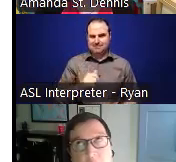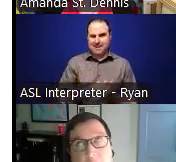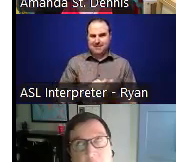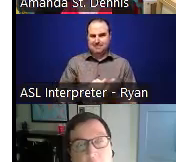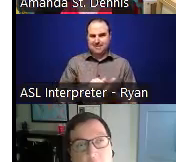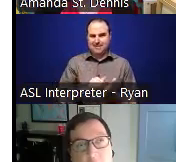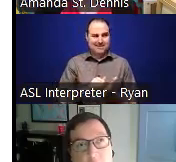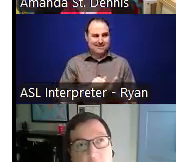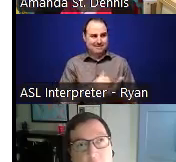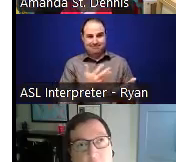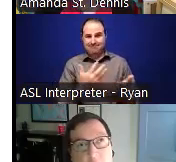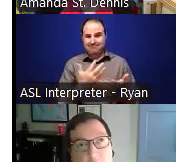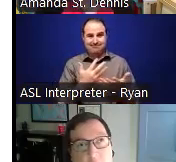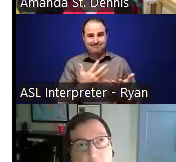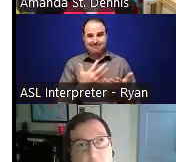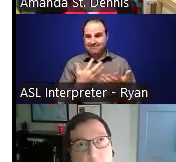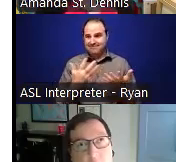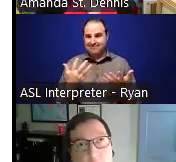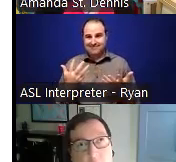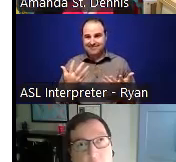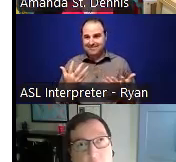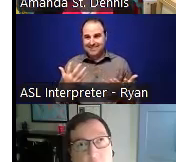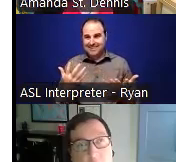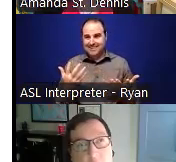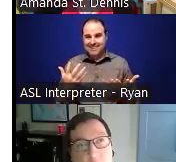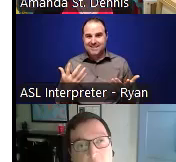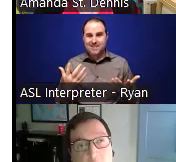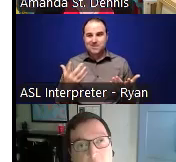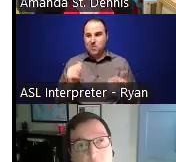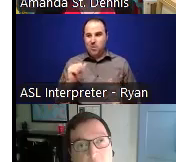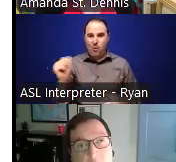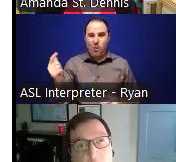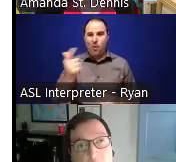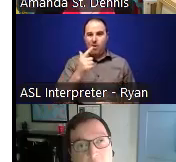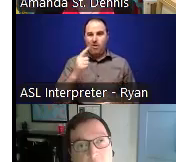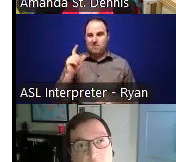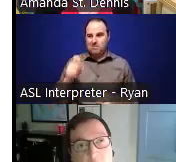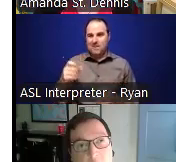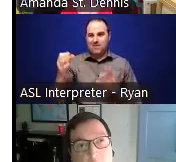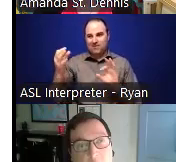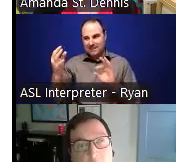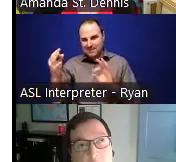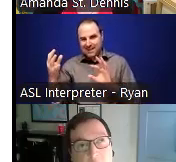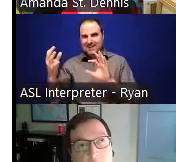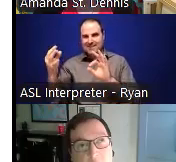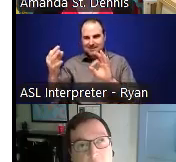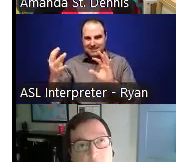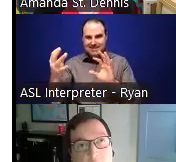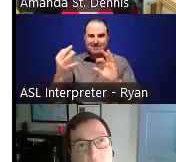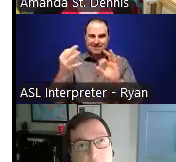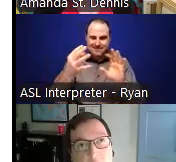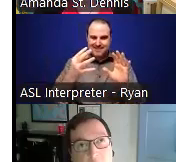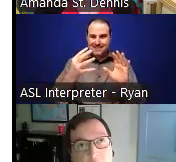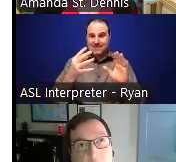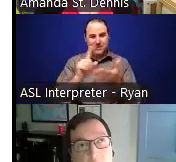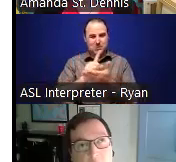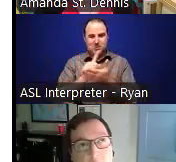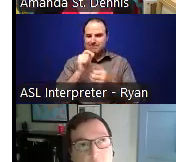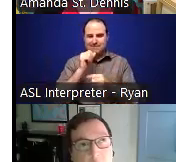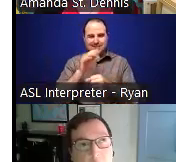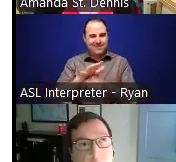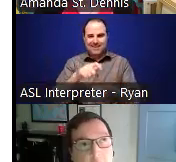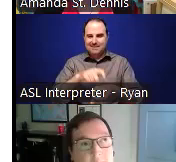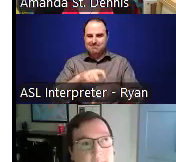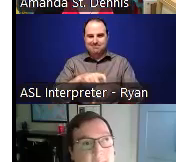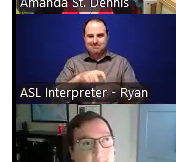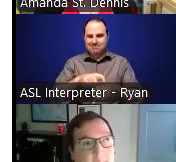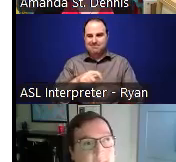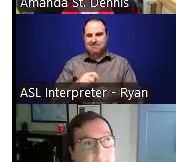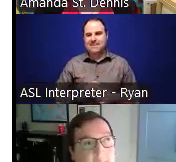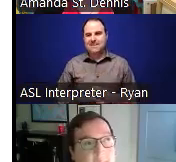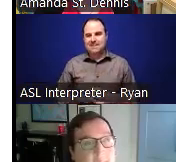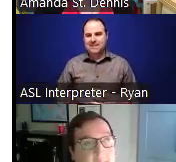of everybody gets to have a chance to have feedback. So it was pushing outside users and